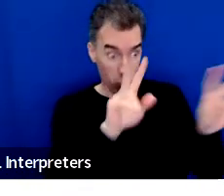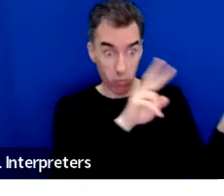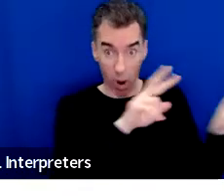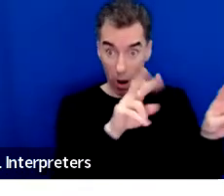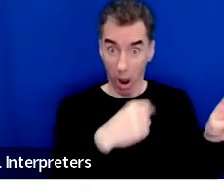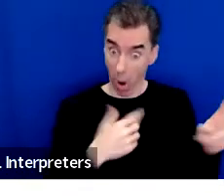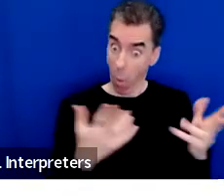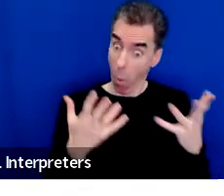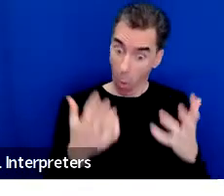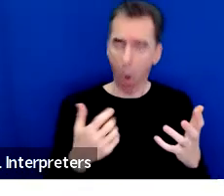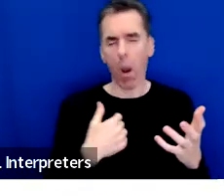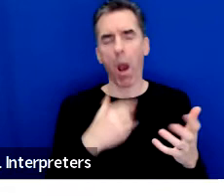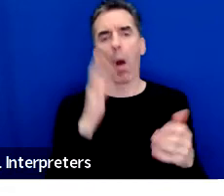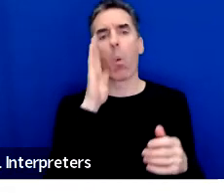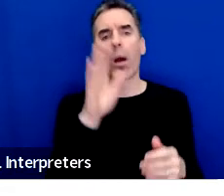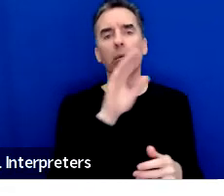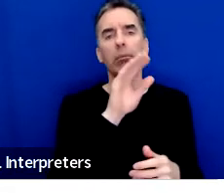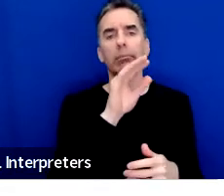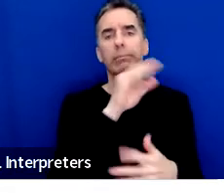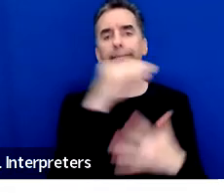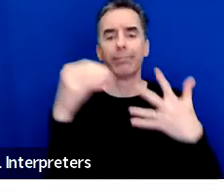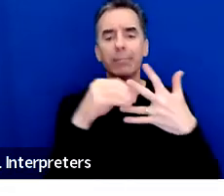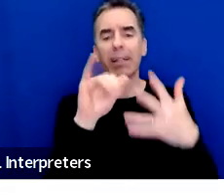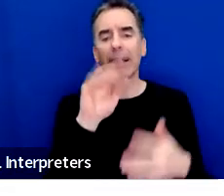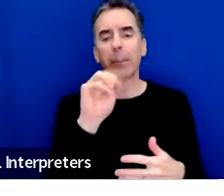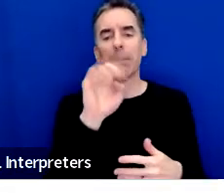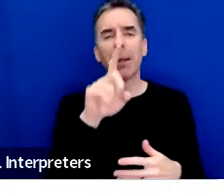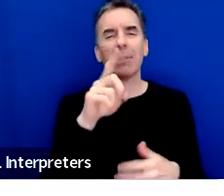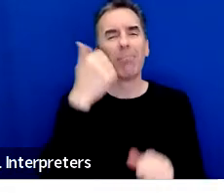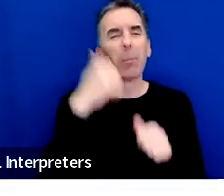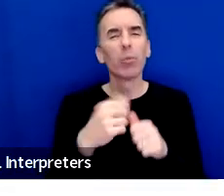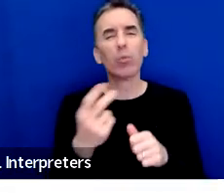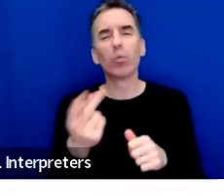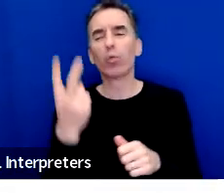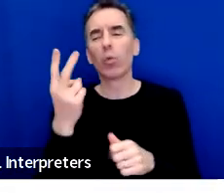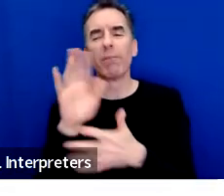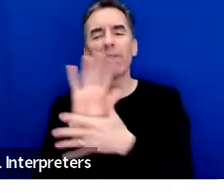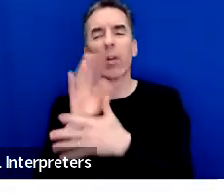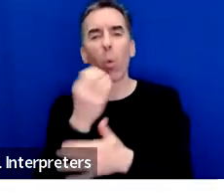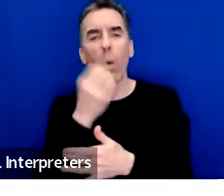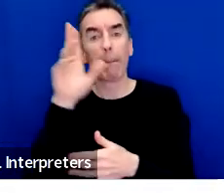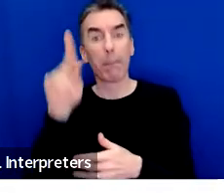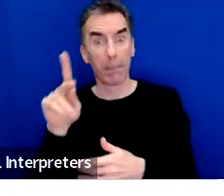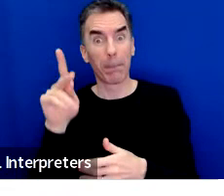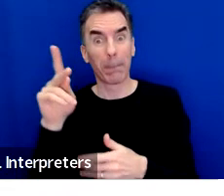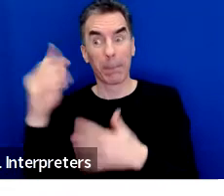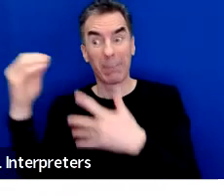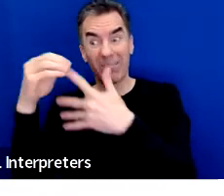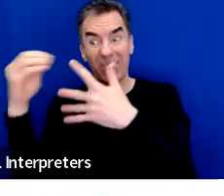Yeah, I would have embedded it like I did those two warm up videos. But I mean, I'm not going to you know, it's a three unit class